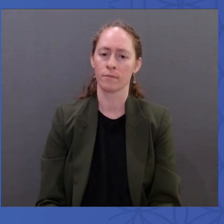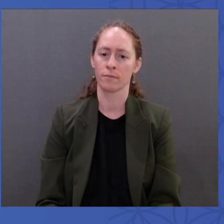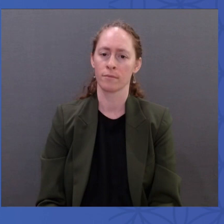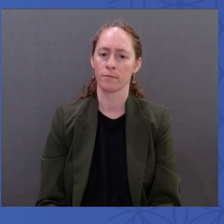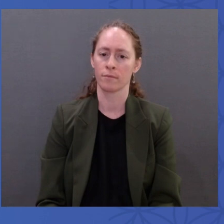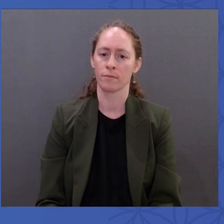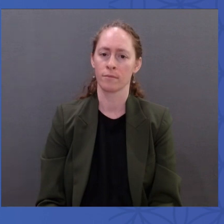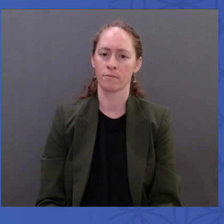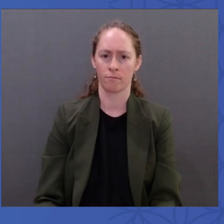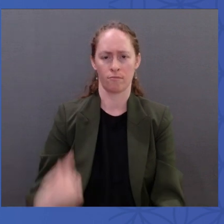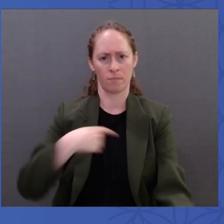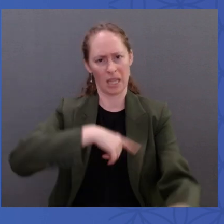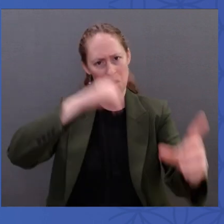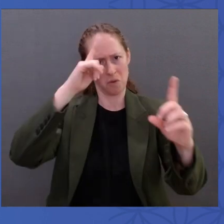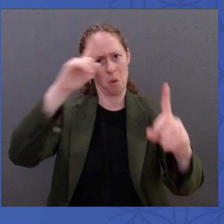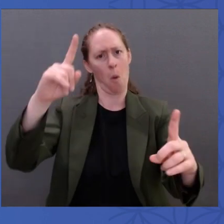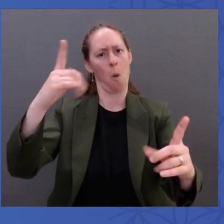and we look forward to working with you on that.